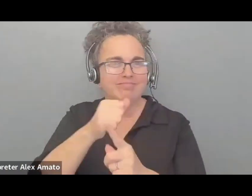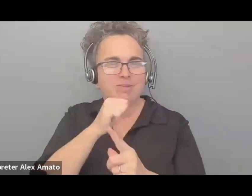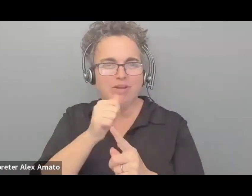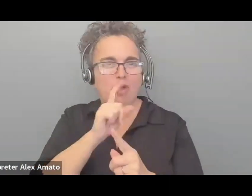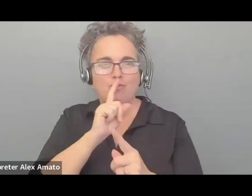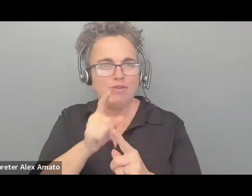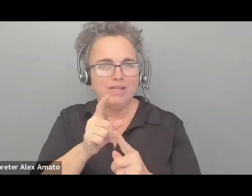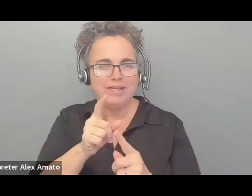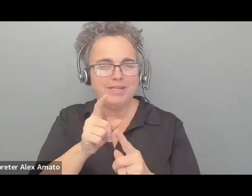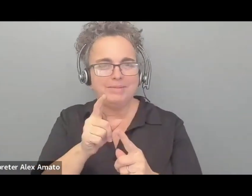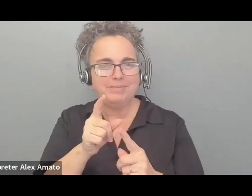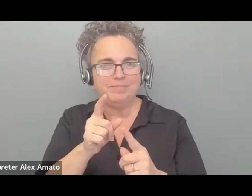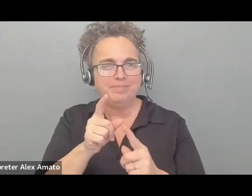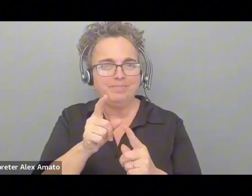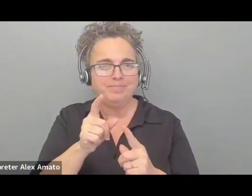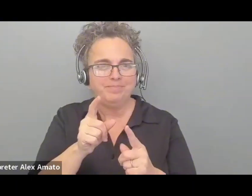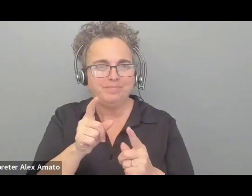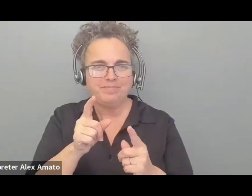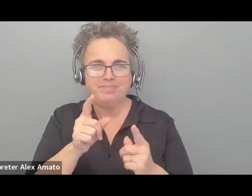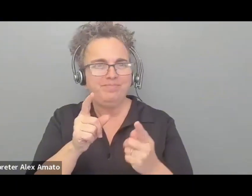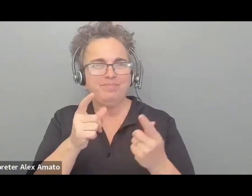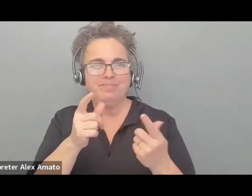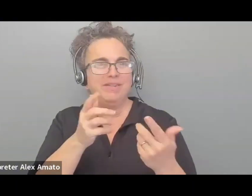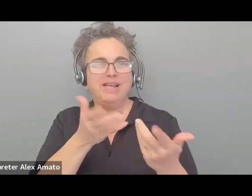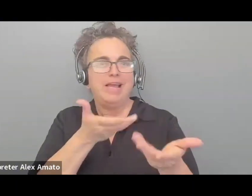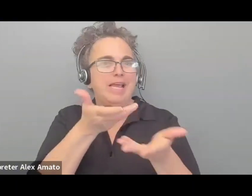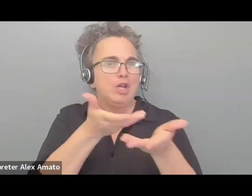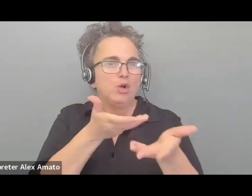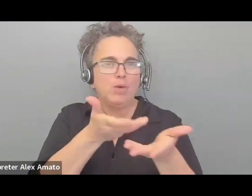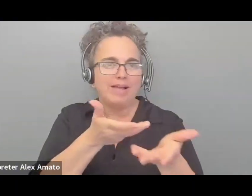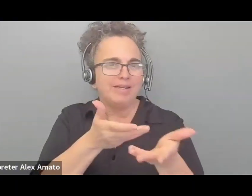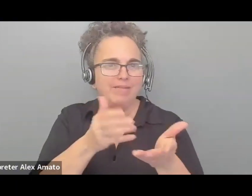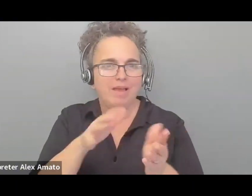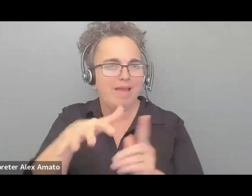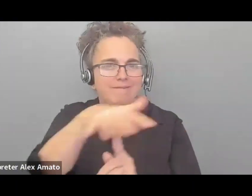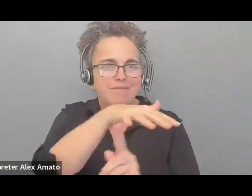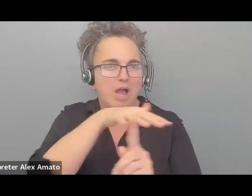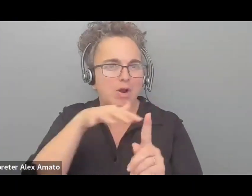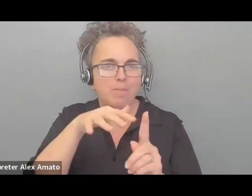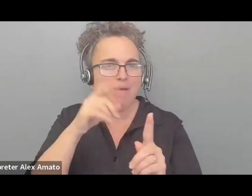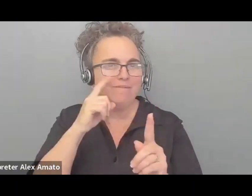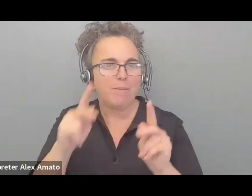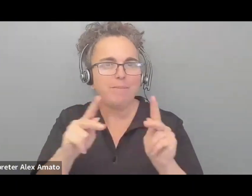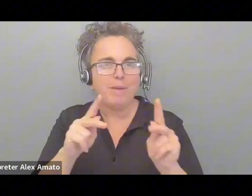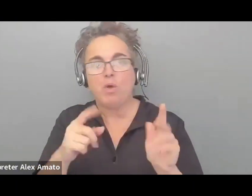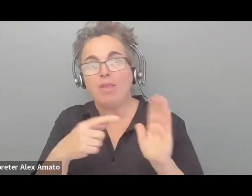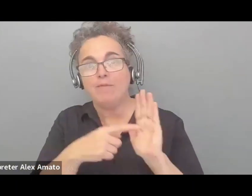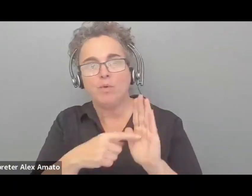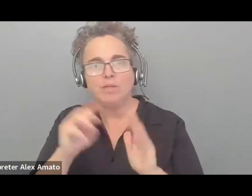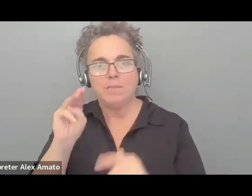certain user groups. Especially something like a, a MIRO board that has a lot of visual components